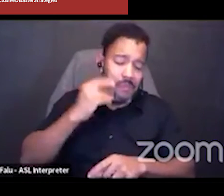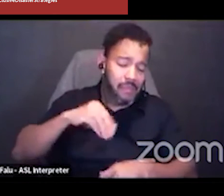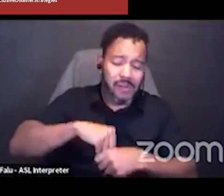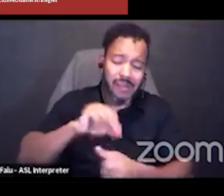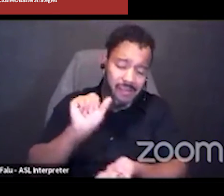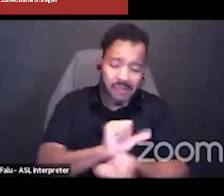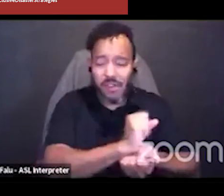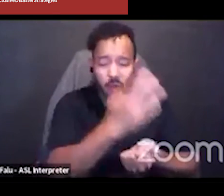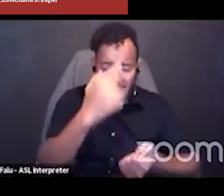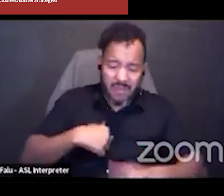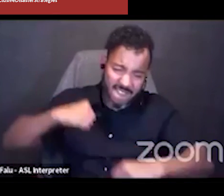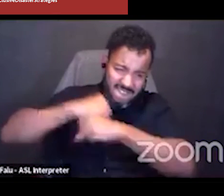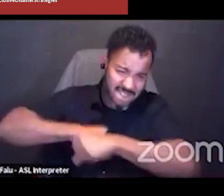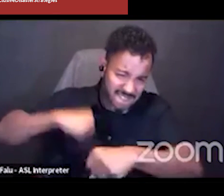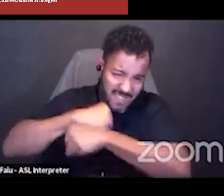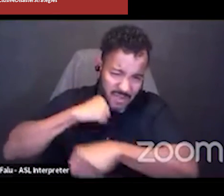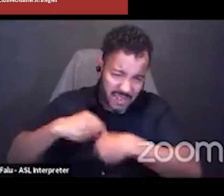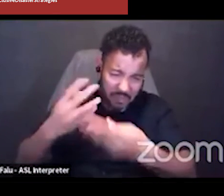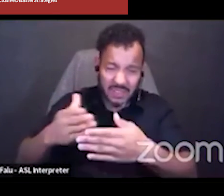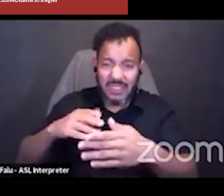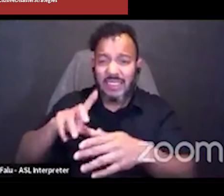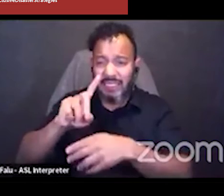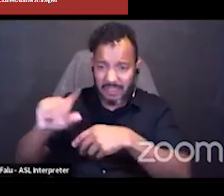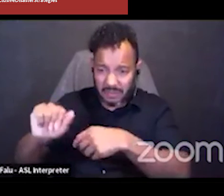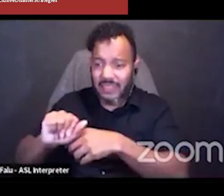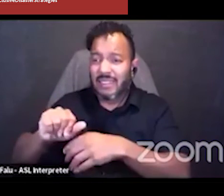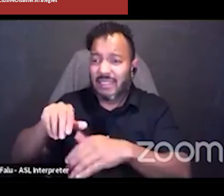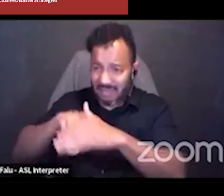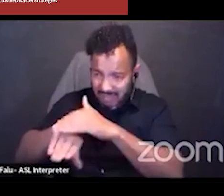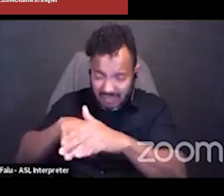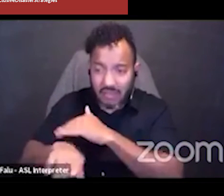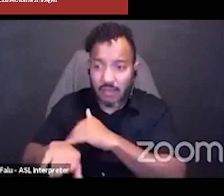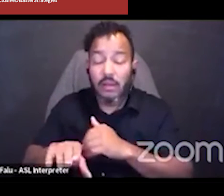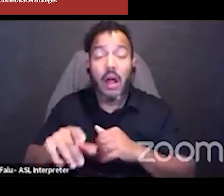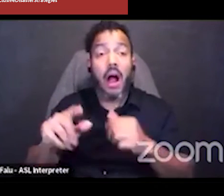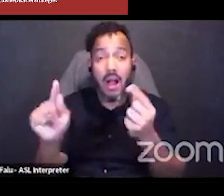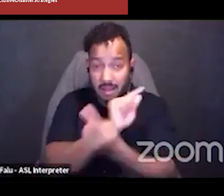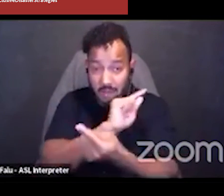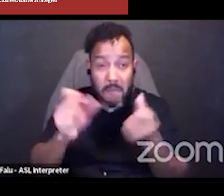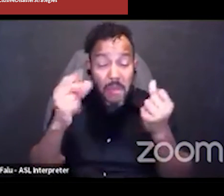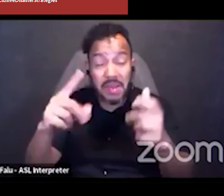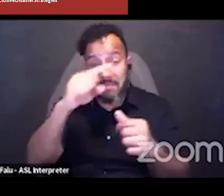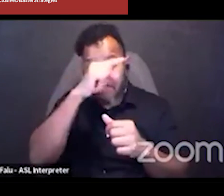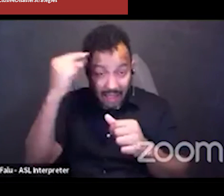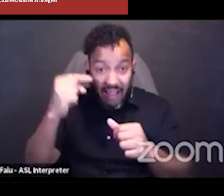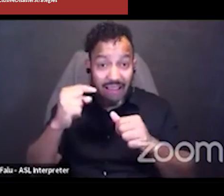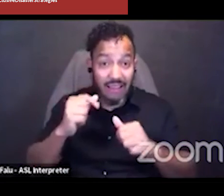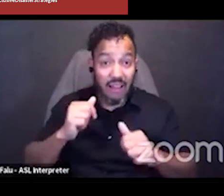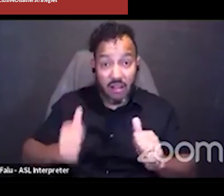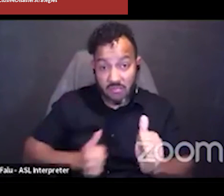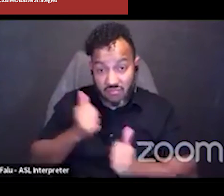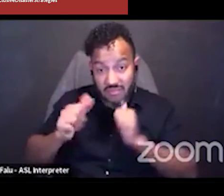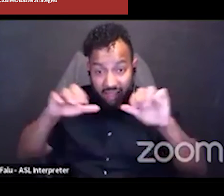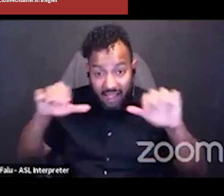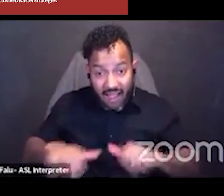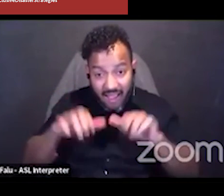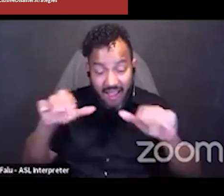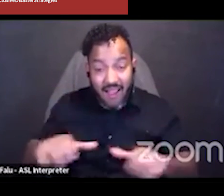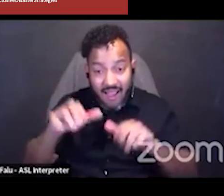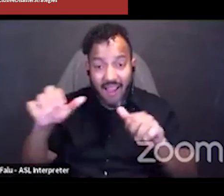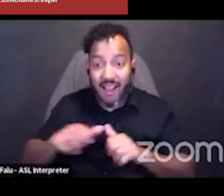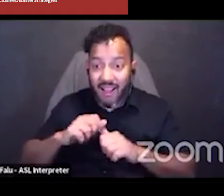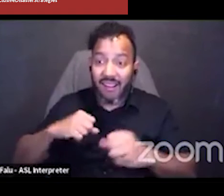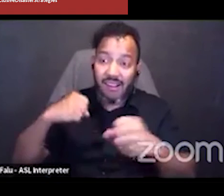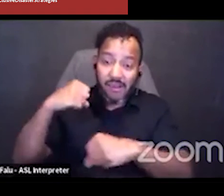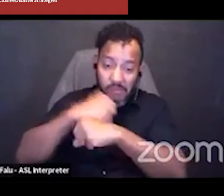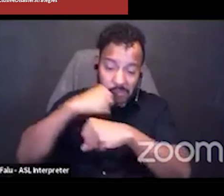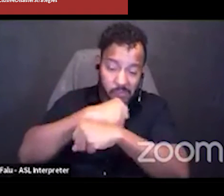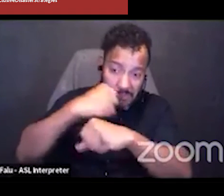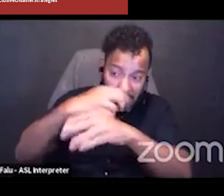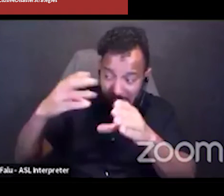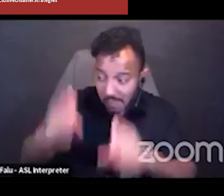In that time I have talked to many black activists who have shared with me that the difference